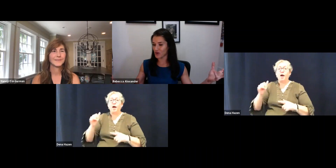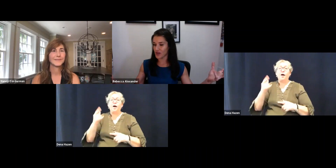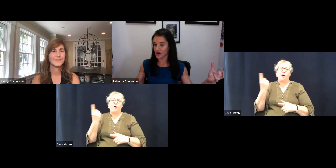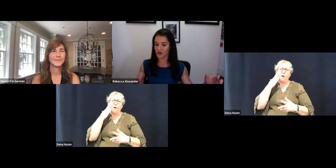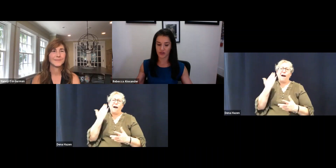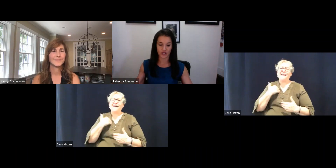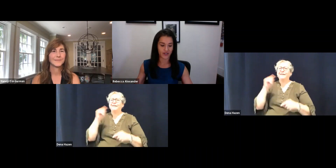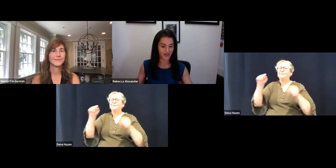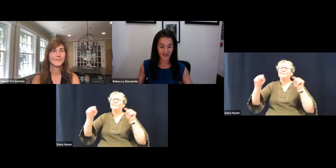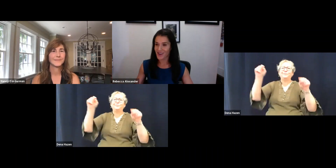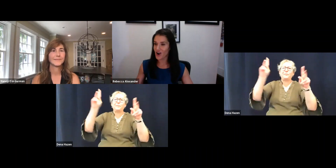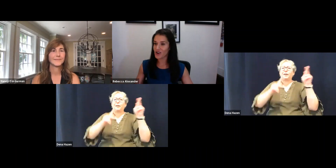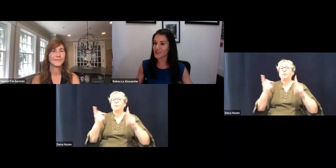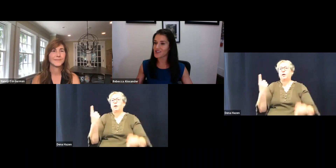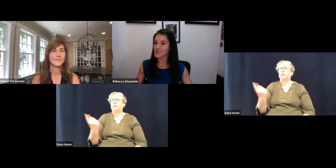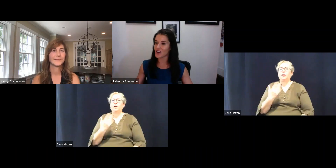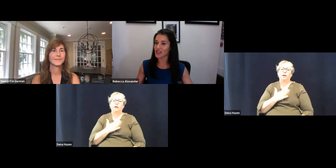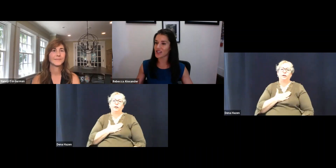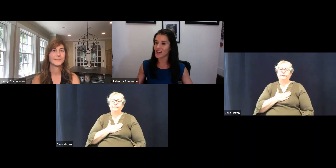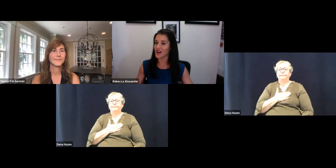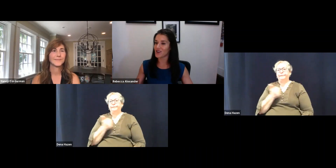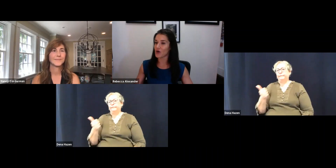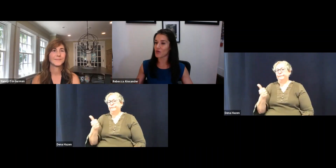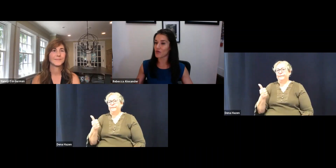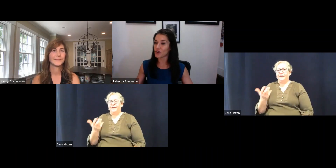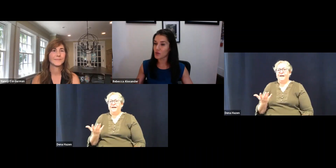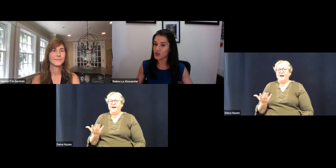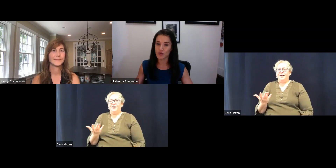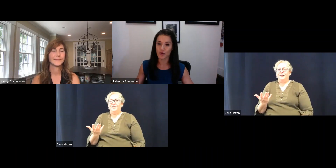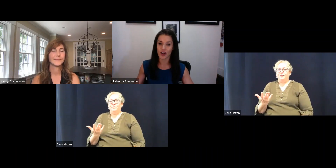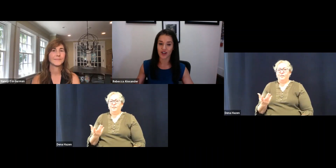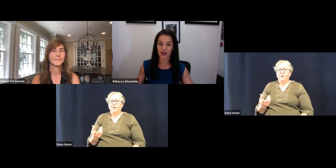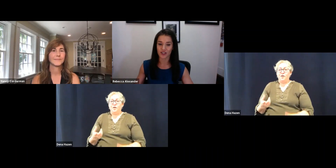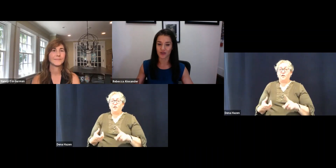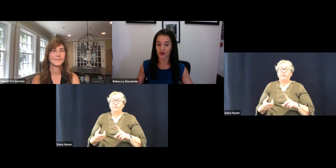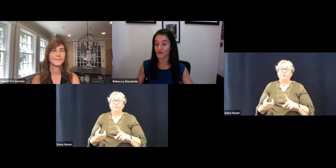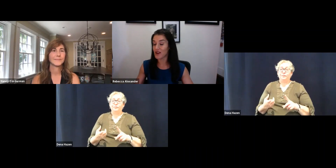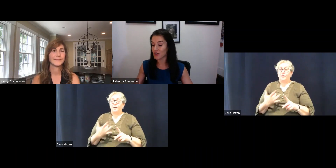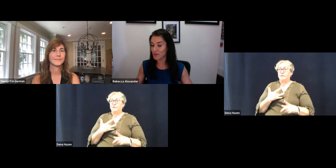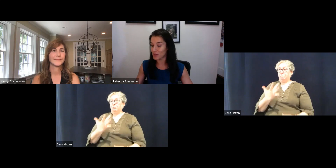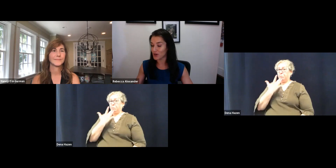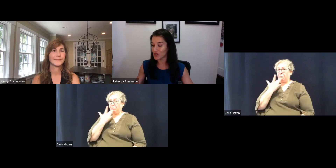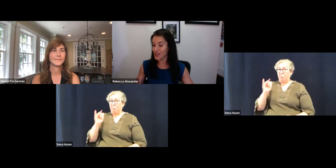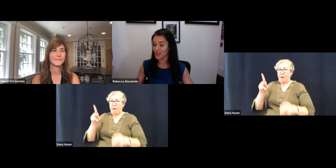are there who just aren't necessarily the first person we want to talk to, or favorite people.